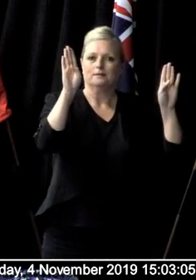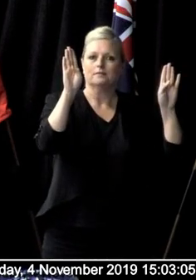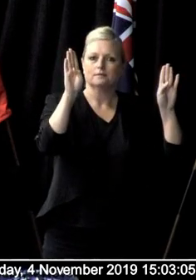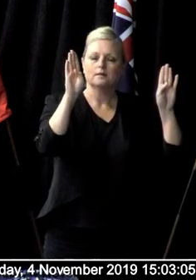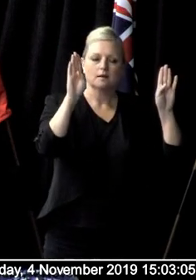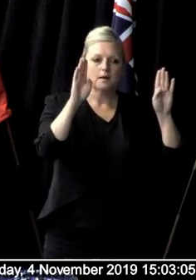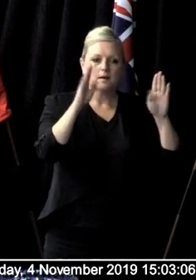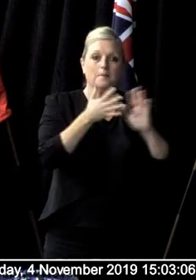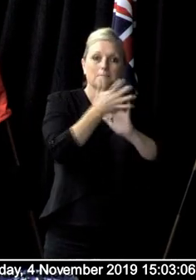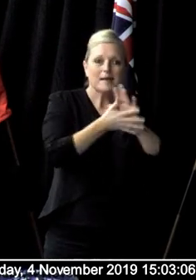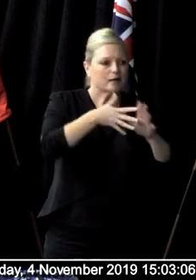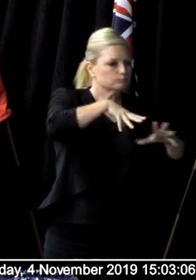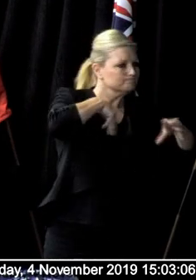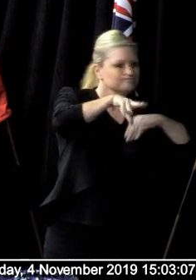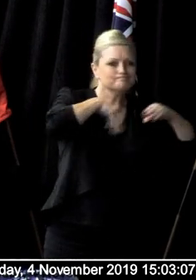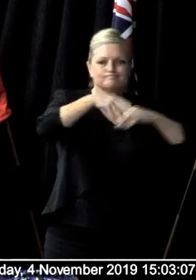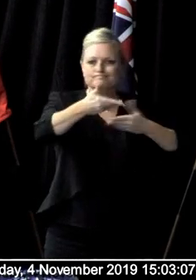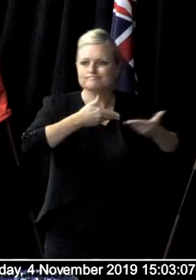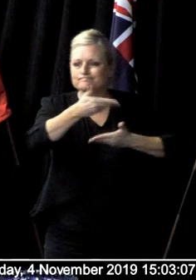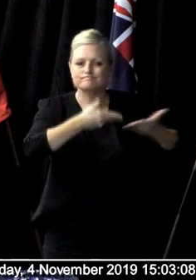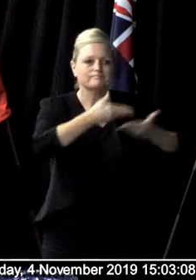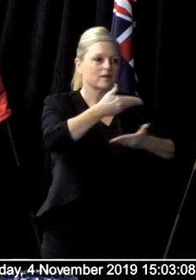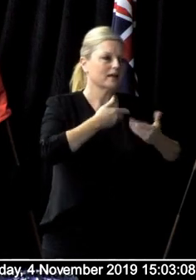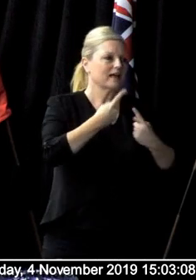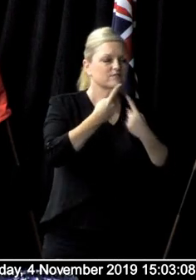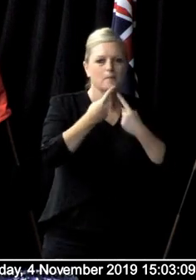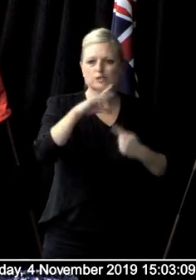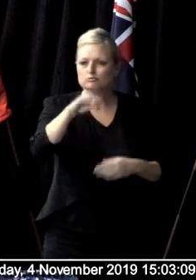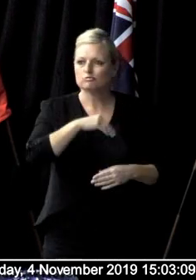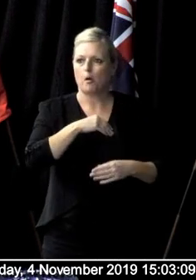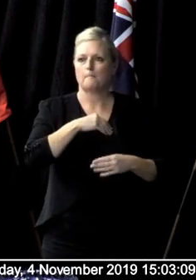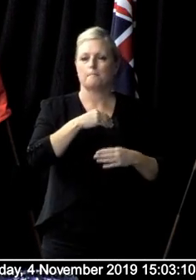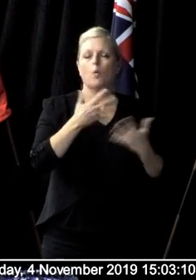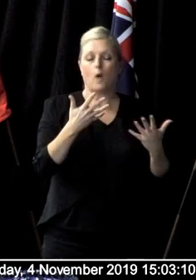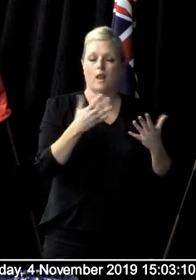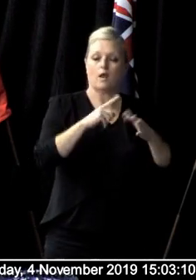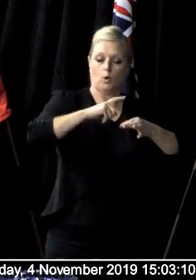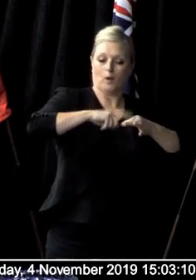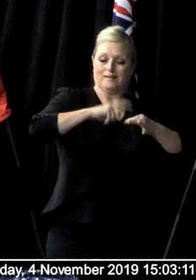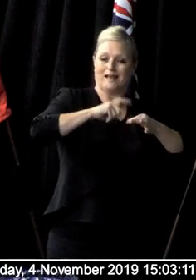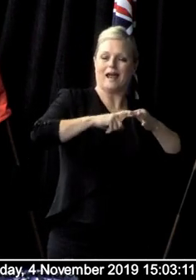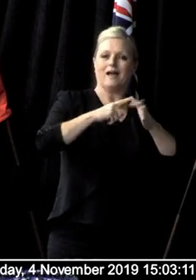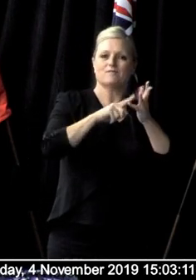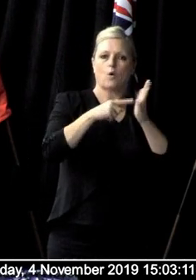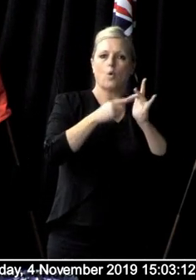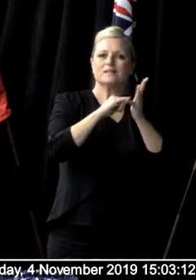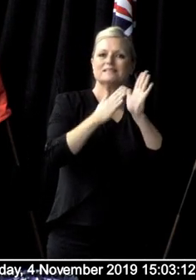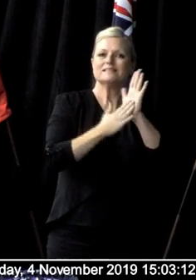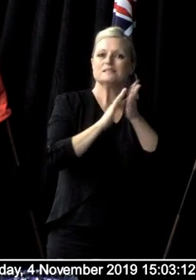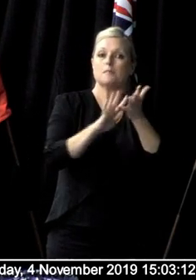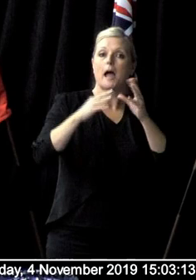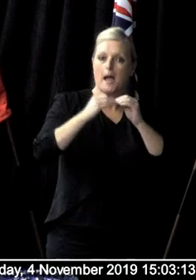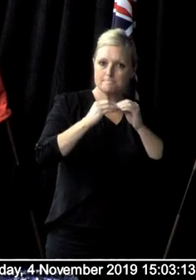Queensland’s established autism – the Autism Hub and Reading Centre, inclusion